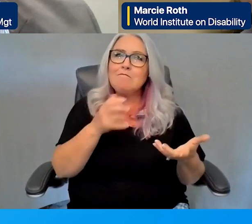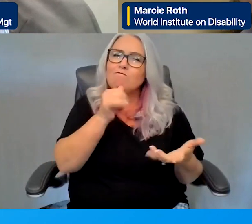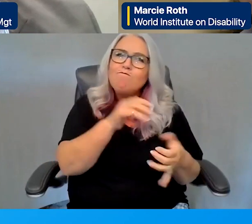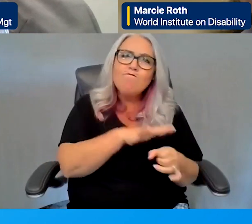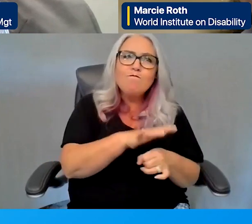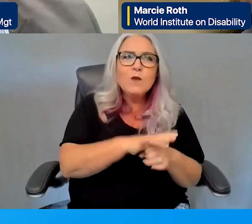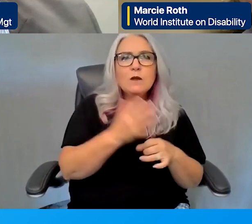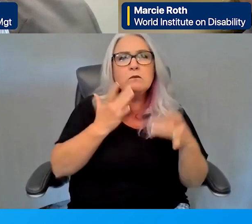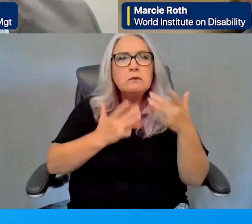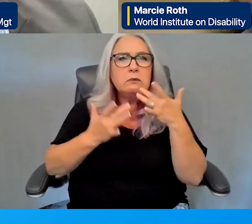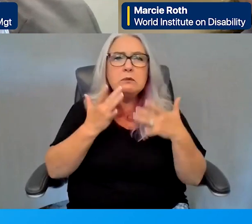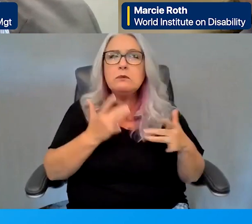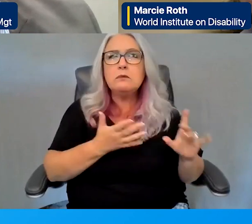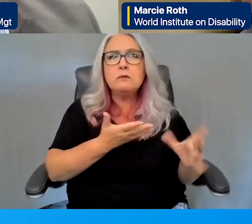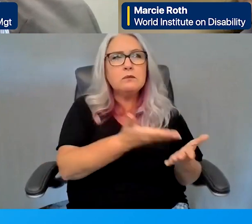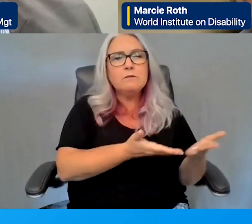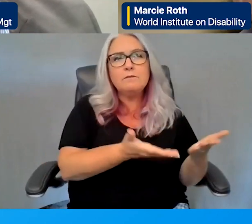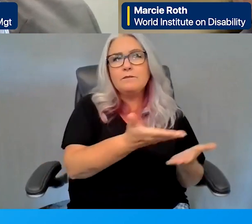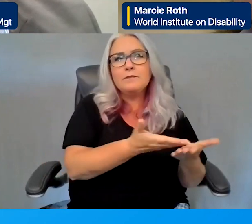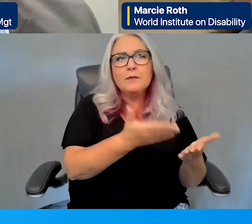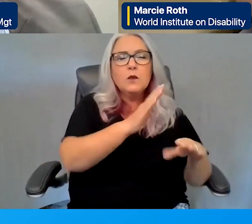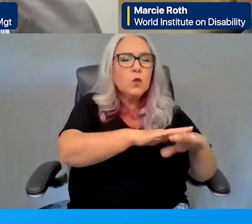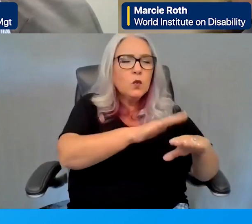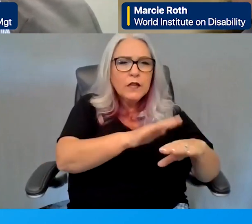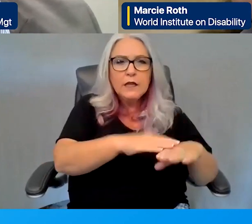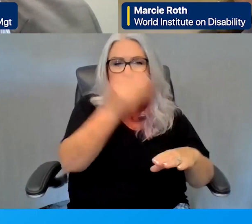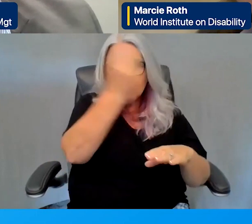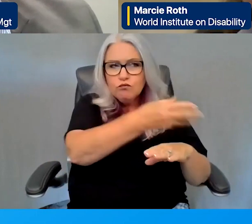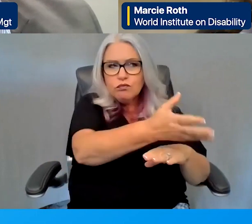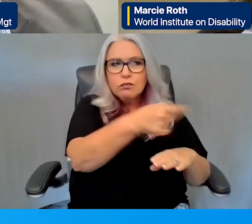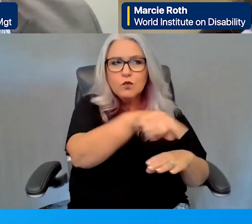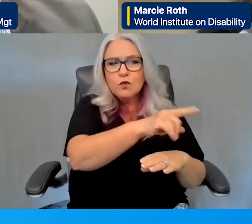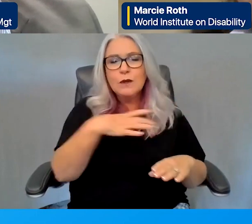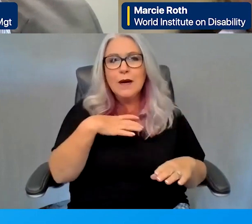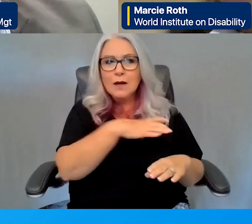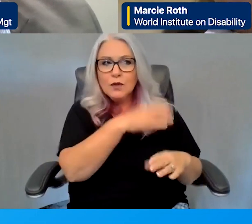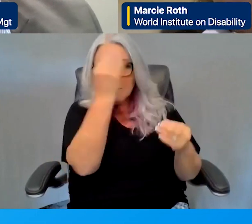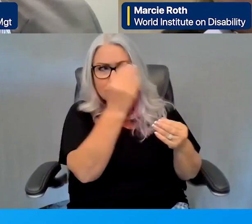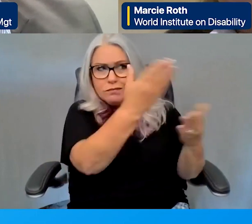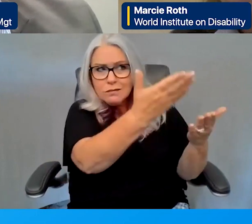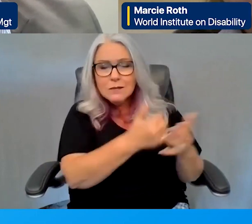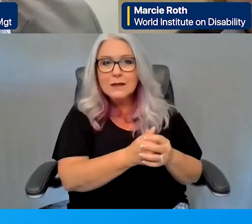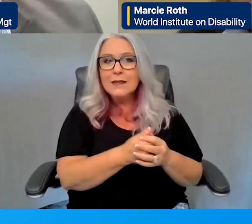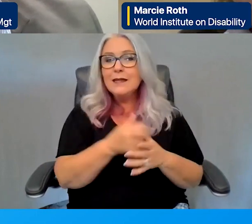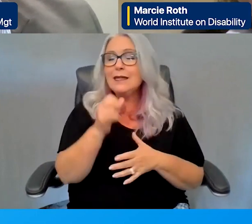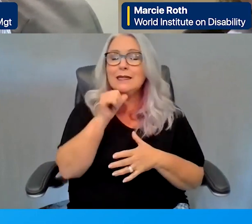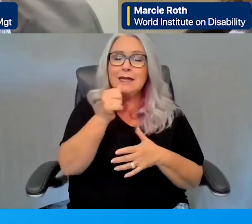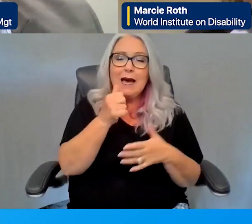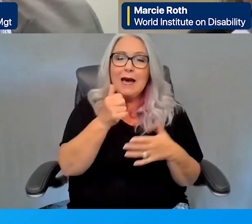it's not a lack of notification to Congress. It's not a lack of